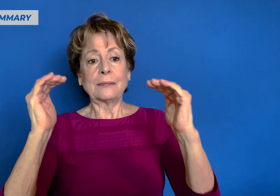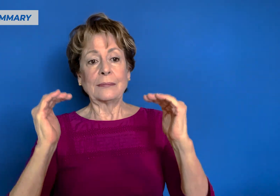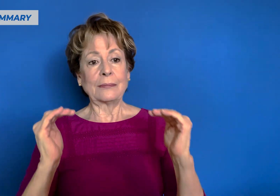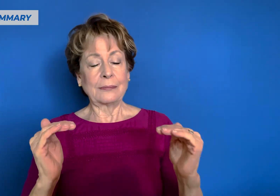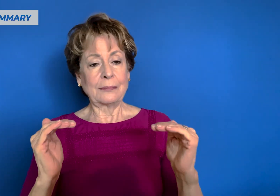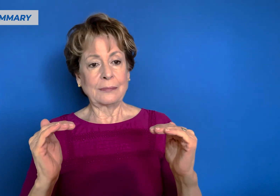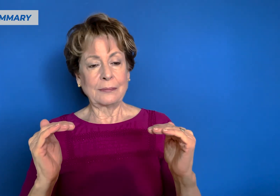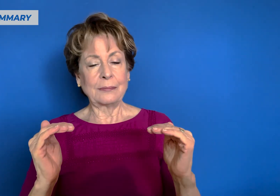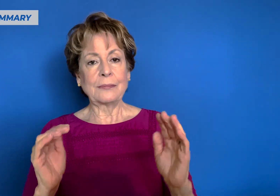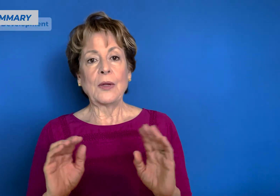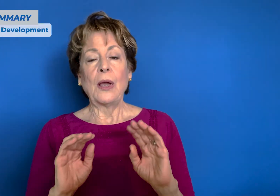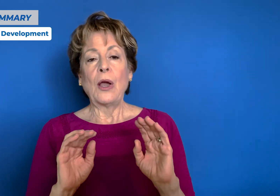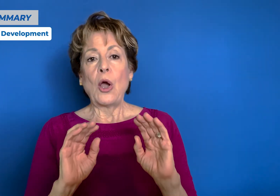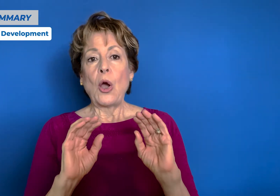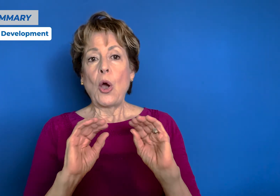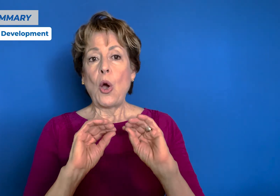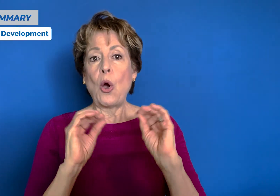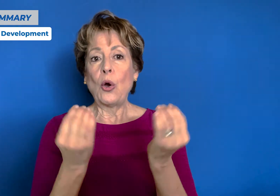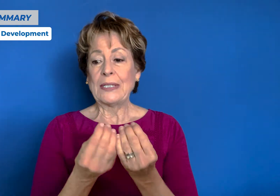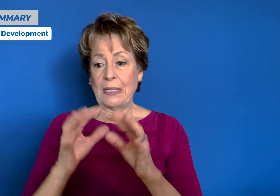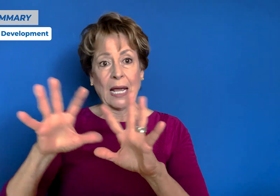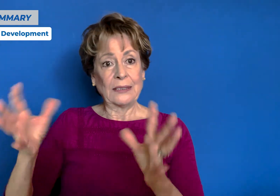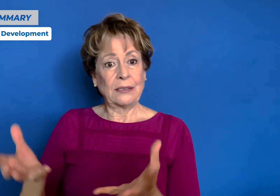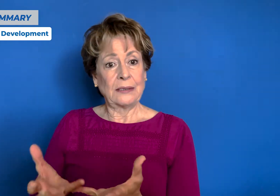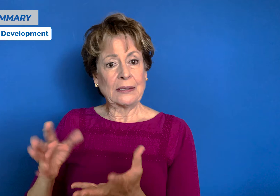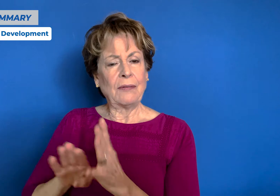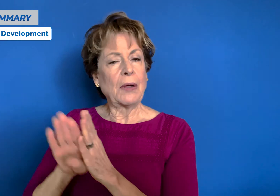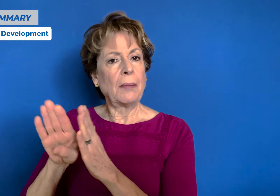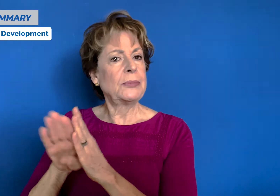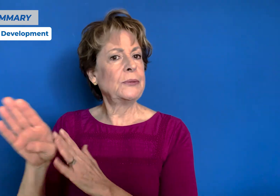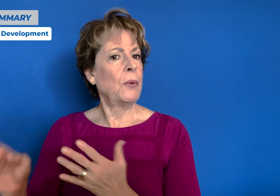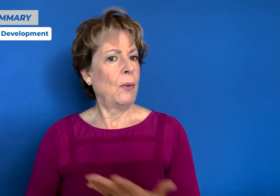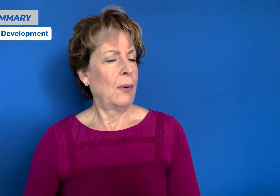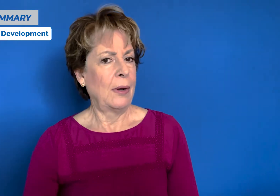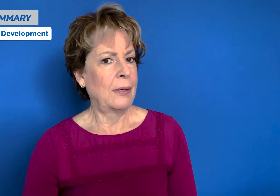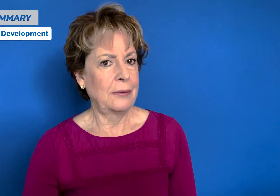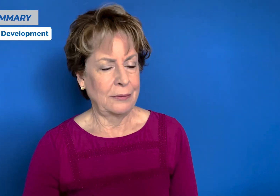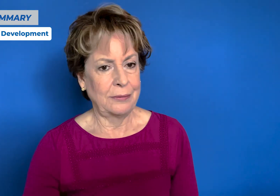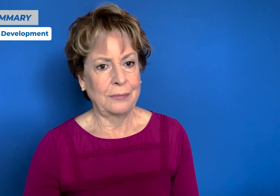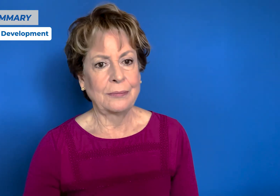Next is “Organizational Development”.